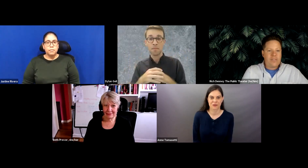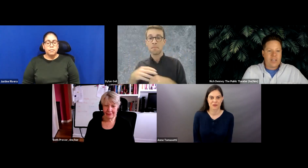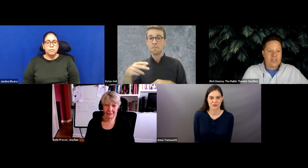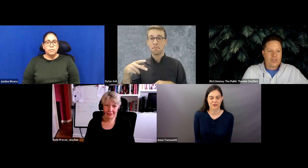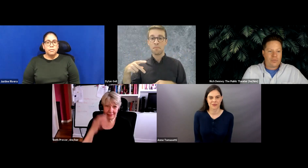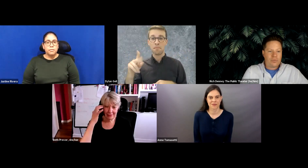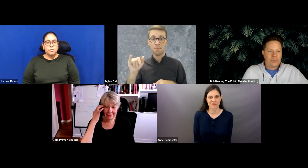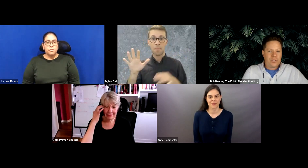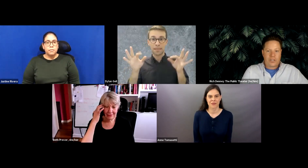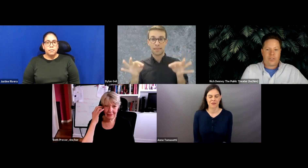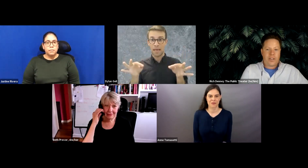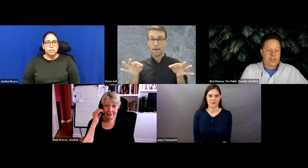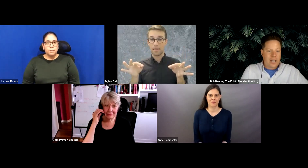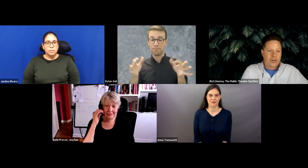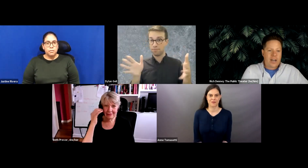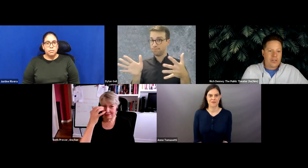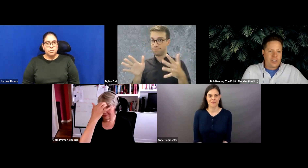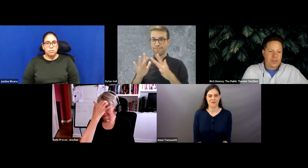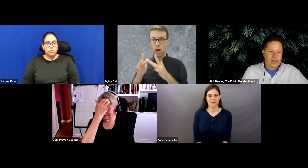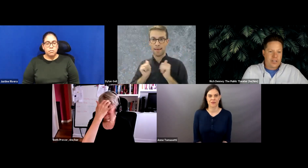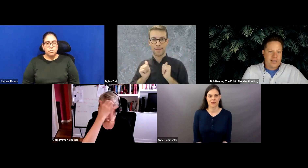pivoted to digital theater and creating new digital theater.